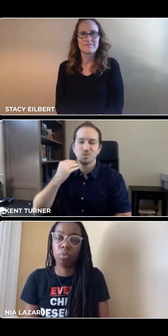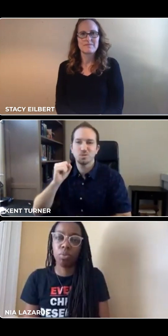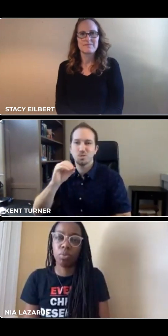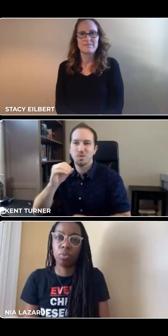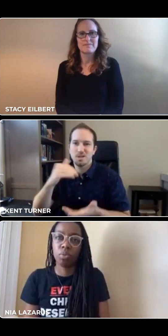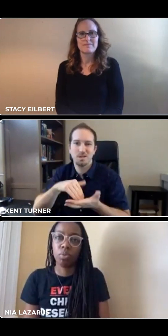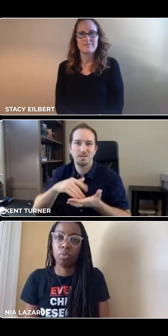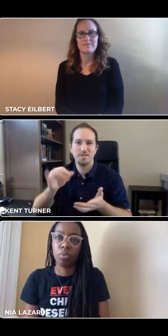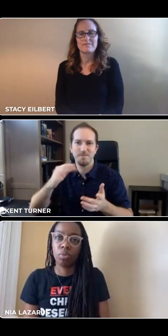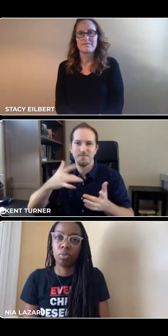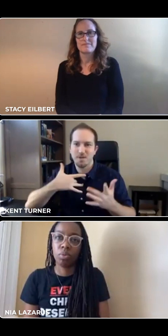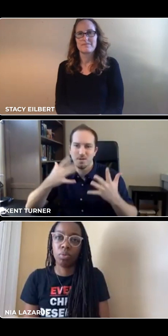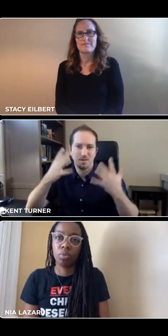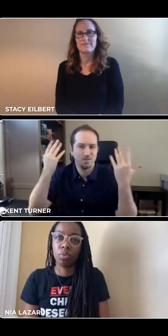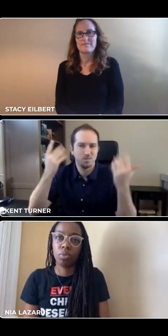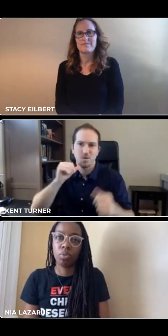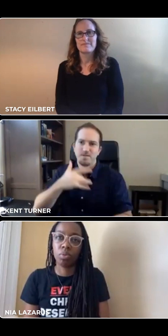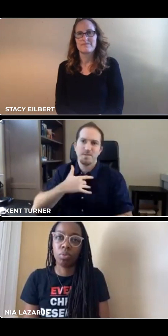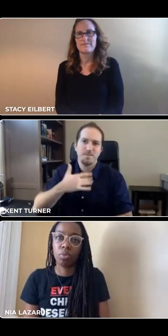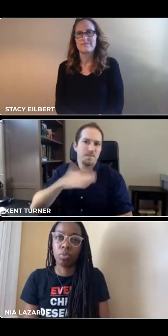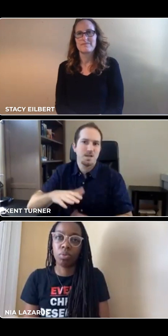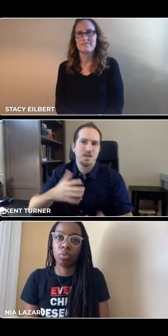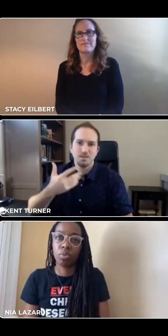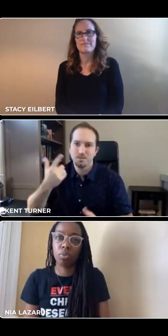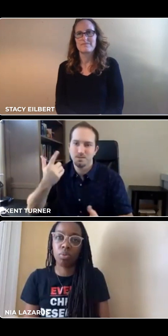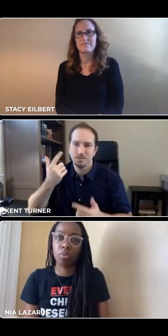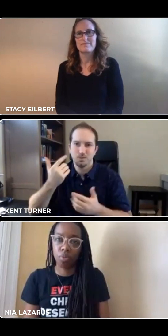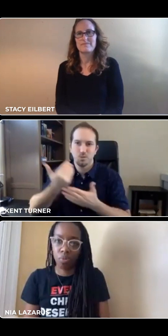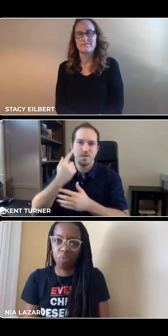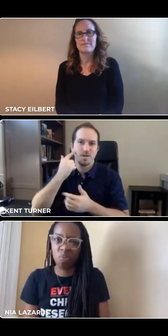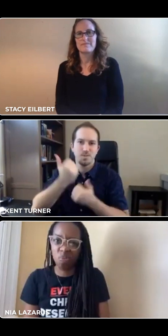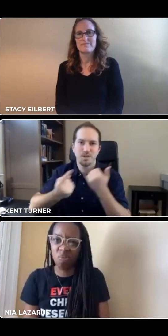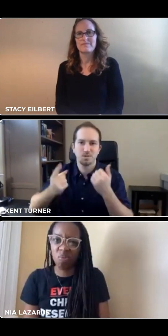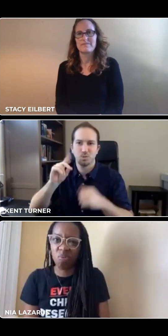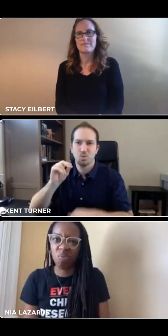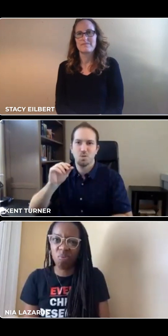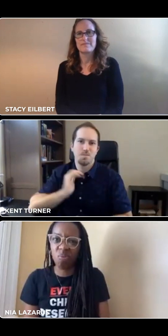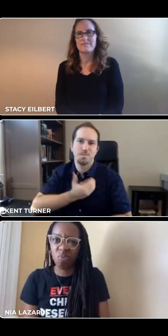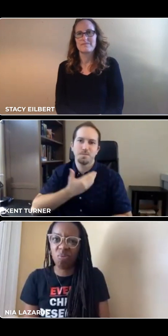certain grading portions apart. But, this is an overwhelming experience, and we don't